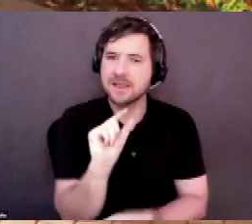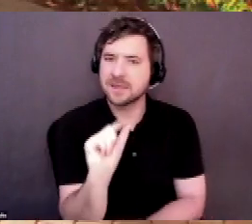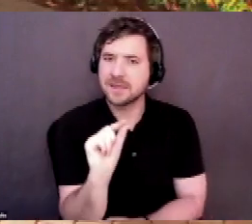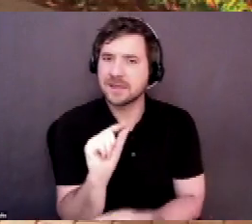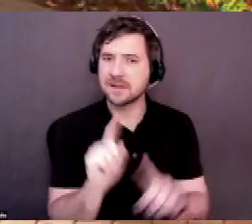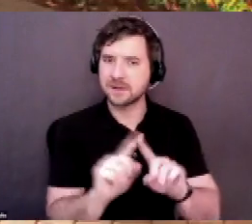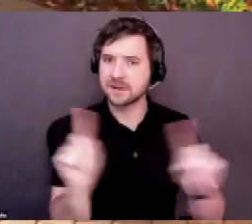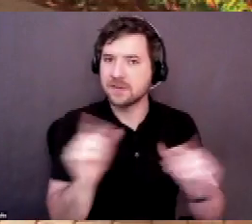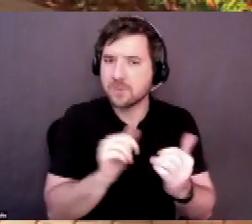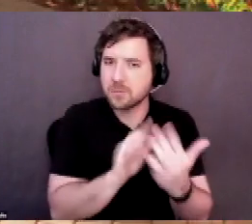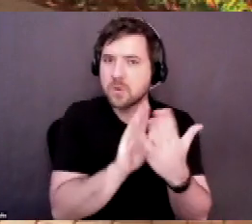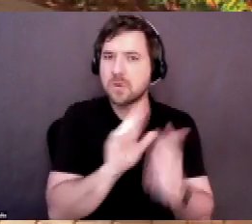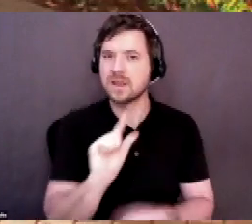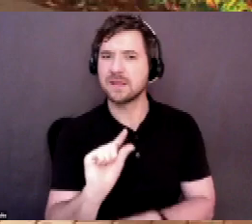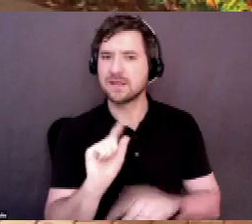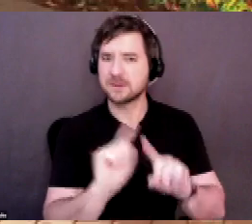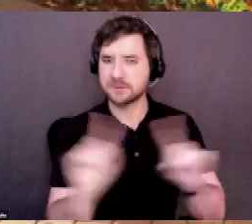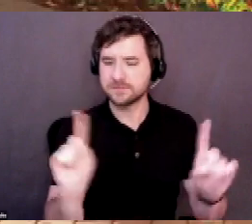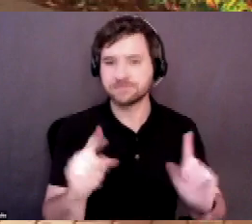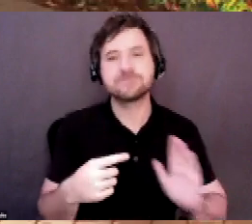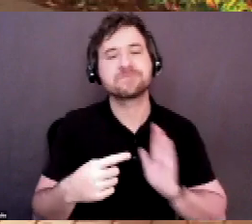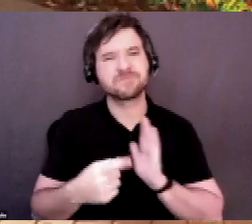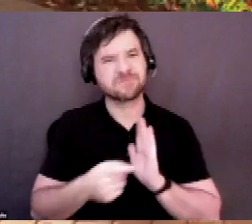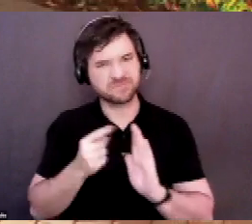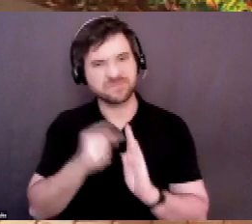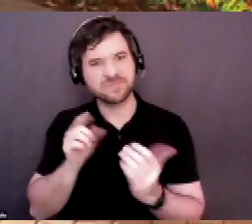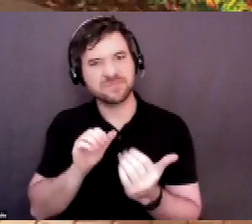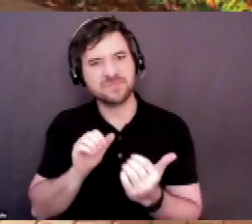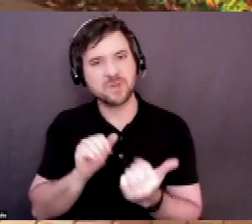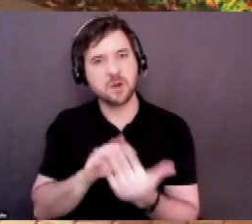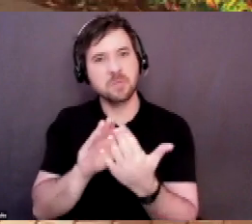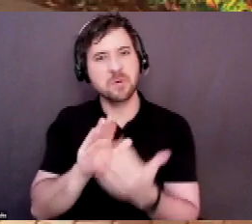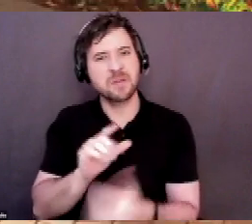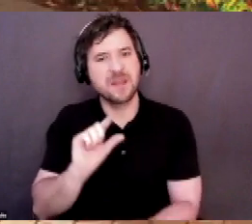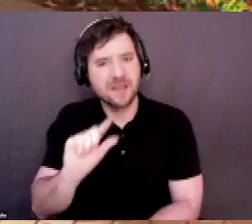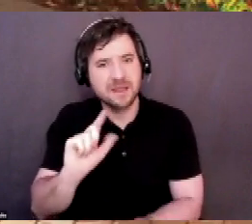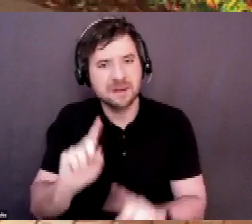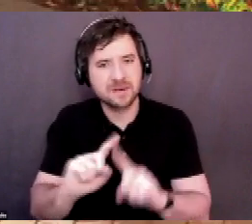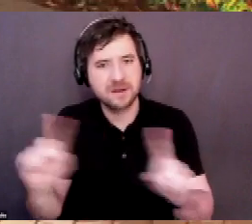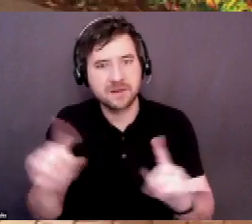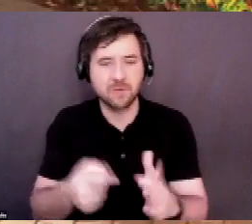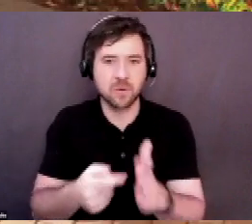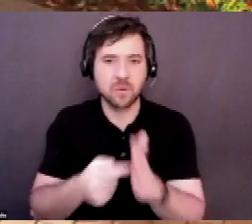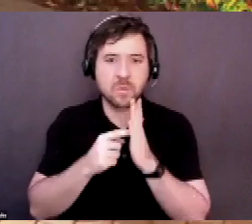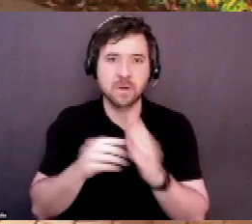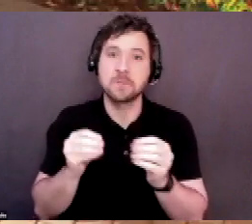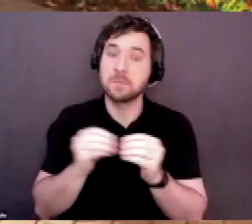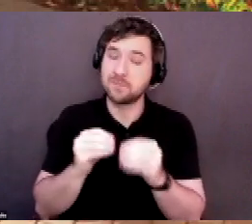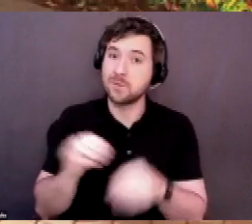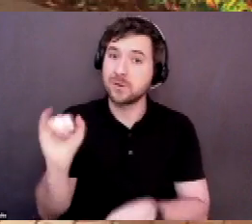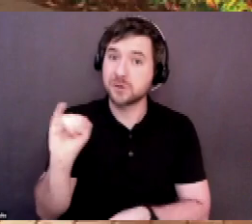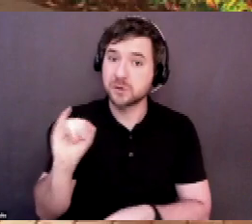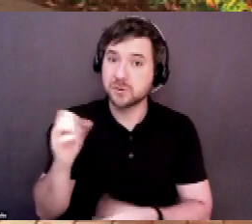and sometimes handling things just a little bit differently requires more insurance approval and justification.